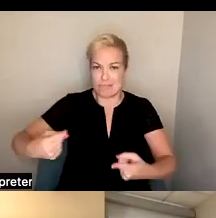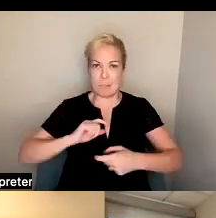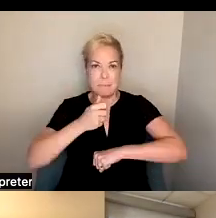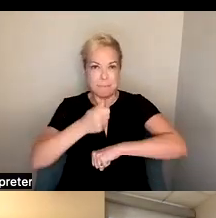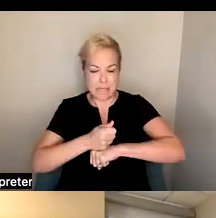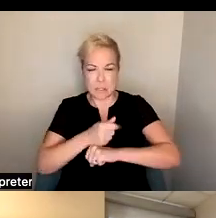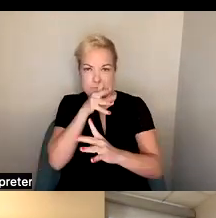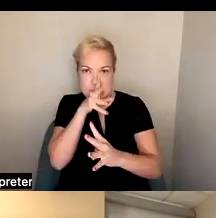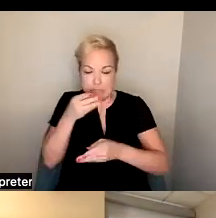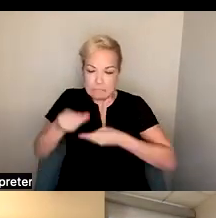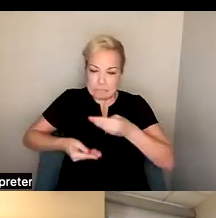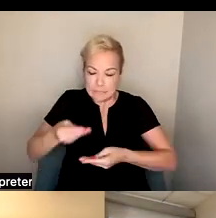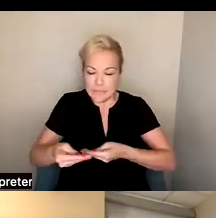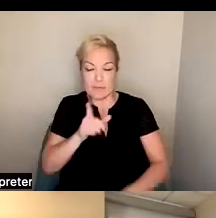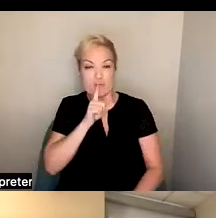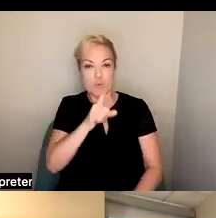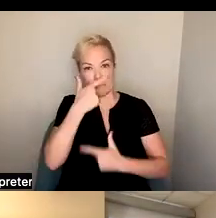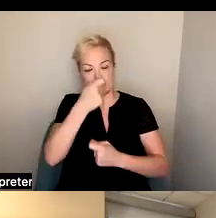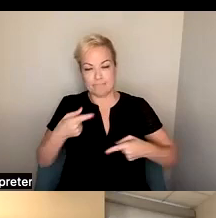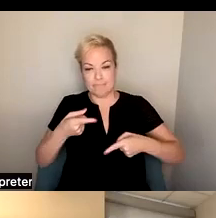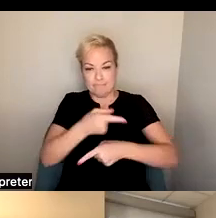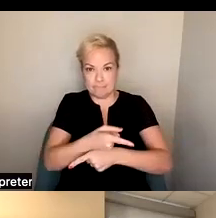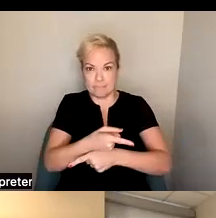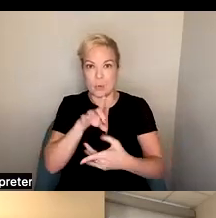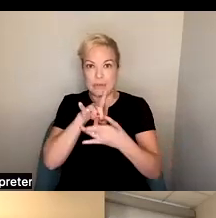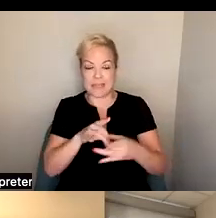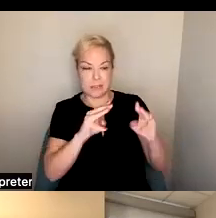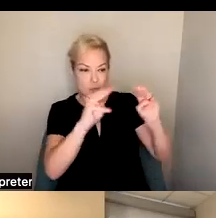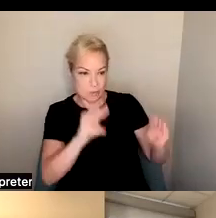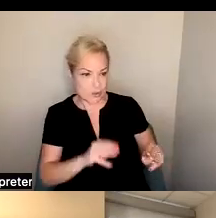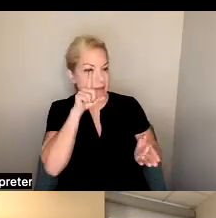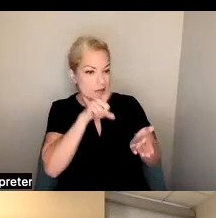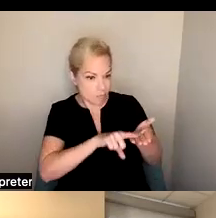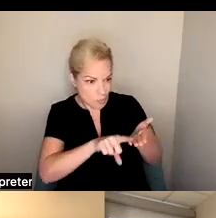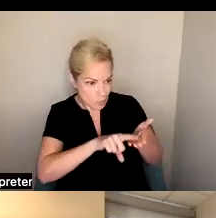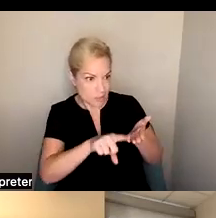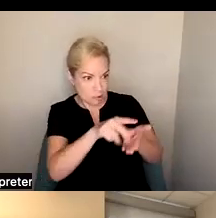in how we look at things with Museum Studies, research centers, archives and the like,